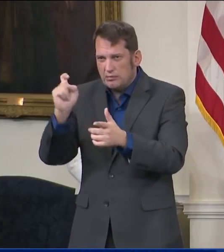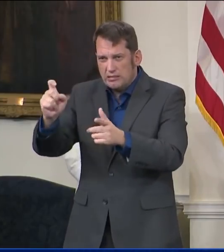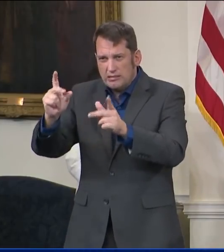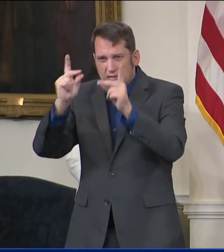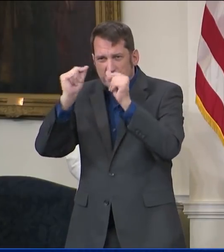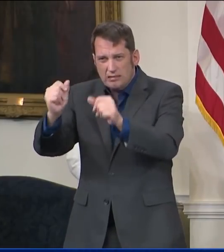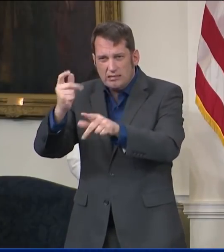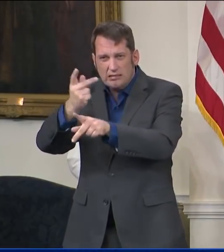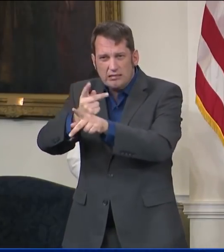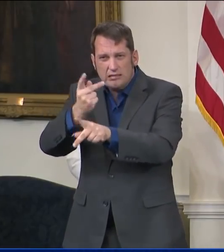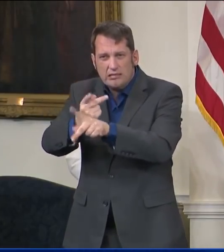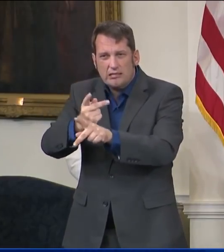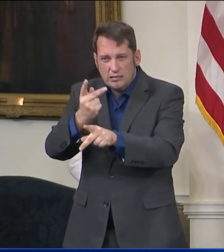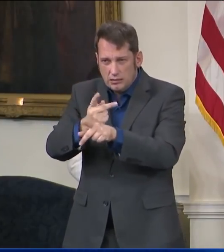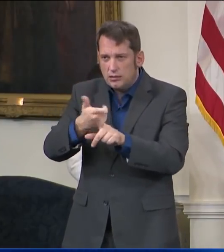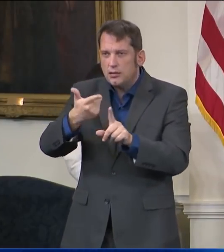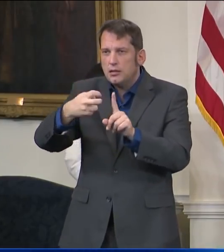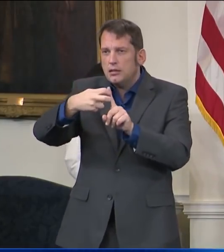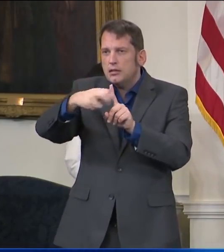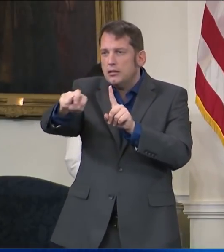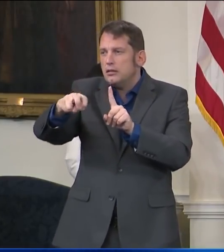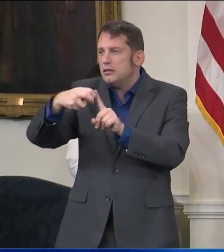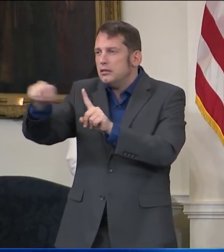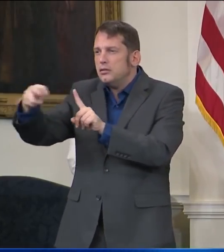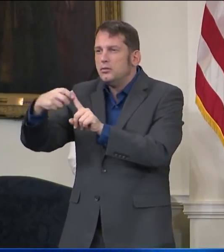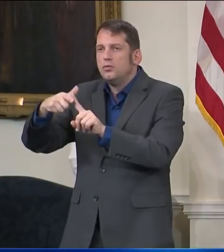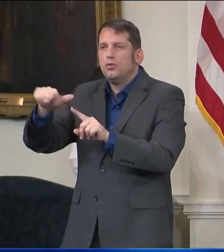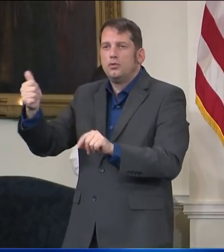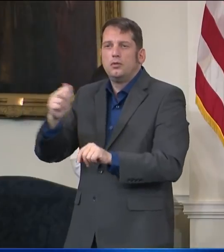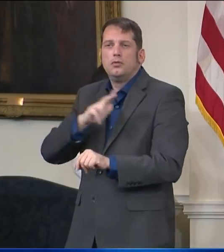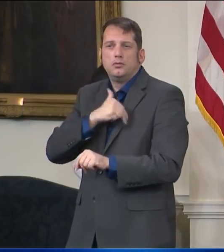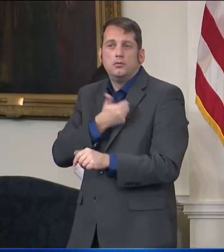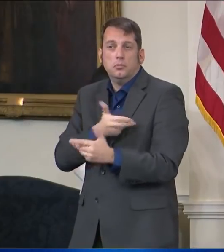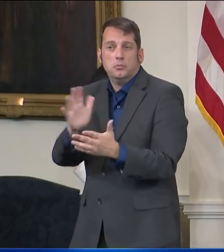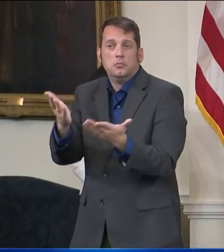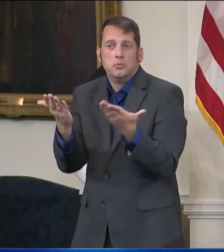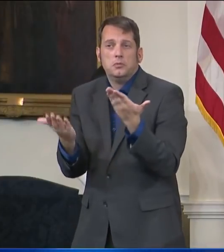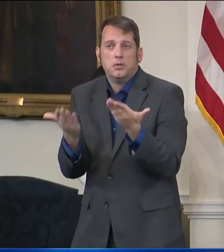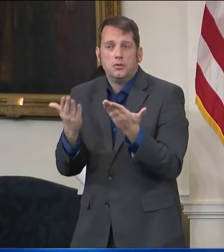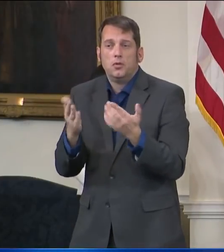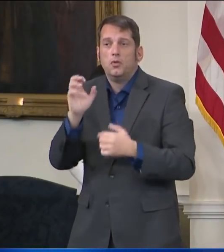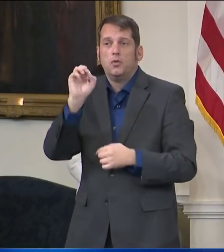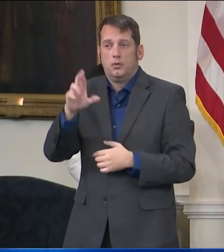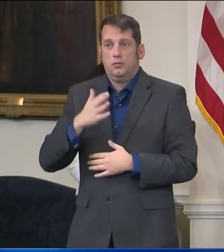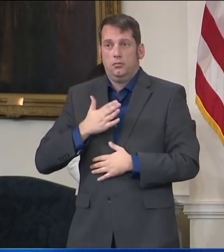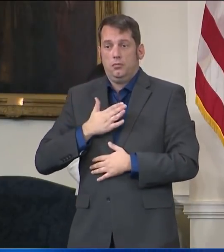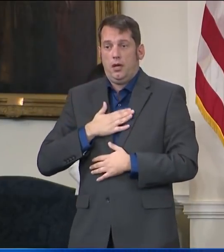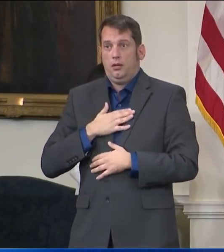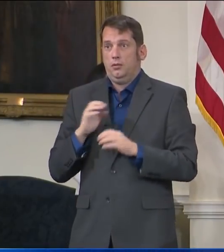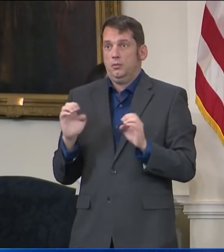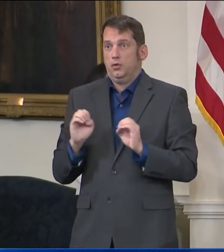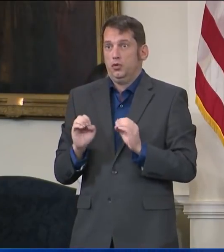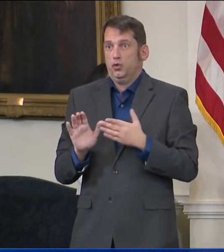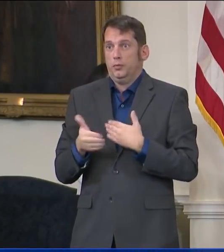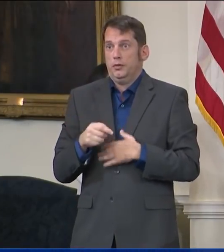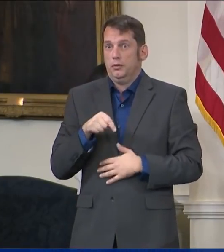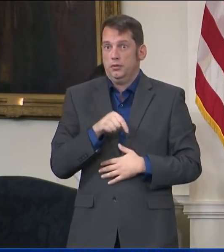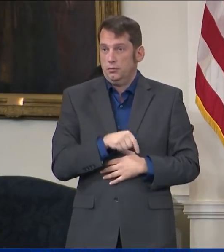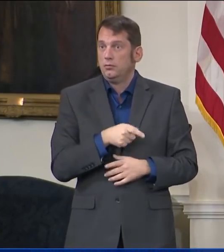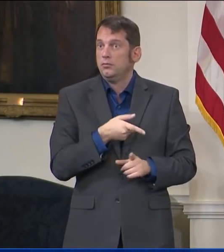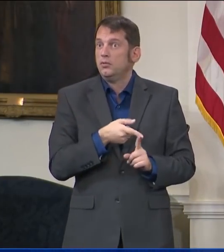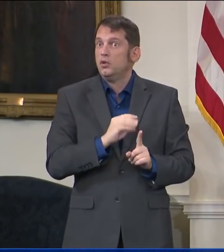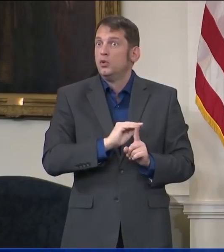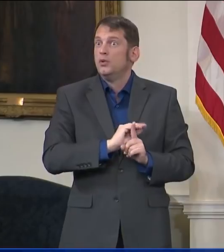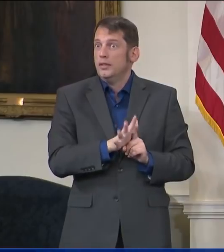THIS MAY BE TRANSFERRING PEOPLE WITH COVID TO ANOTHER HOSPITAL, BUT IT MAY BE HAVING A PATIENT IN YOUR EMERGENCY DEPARTMENT.